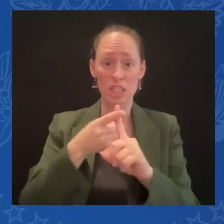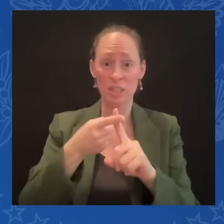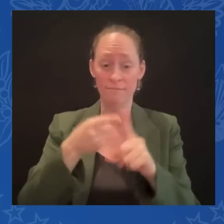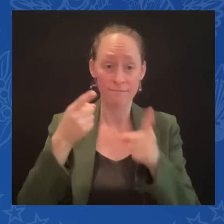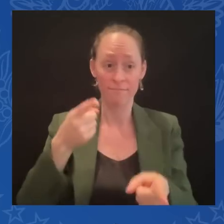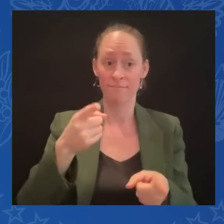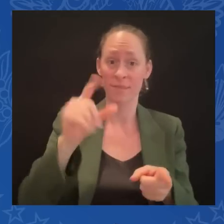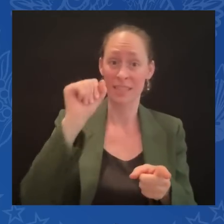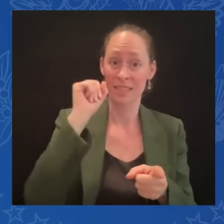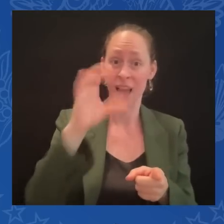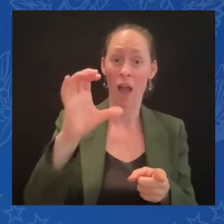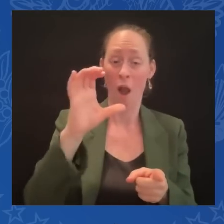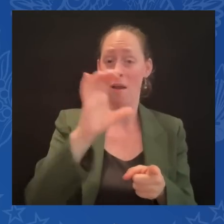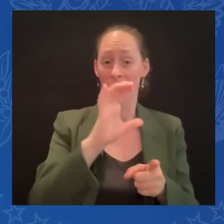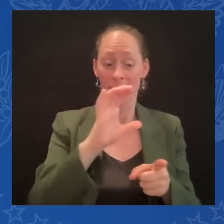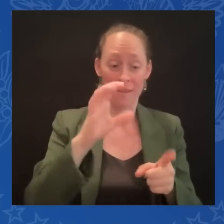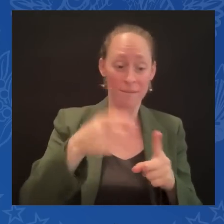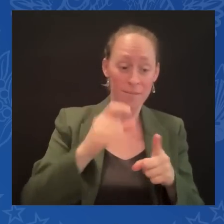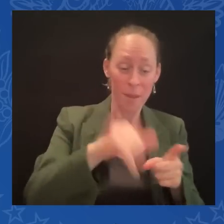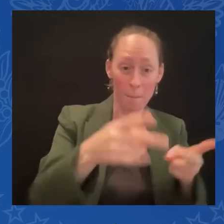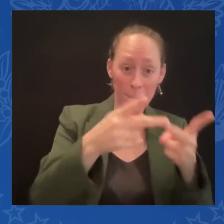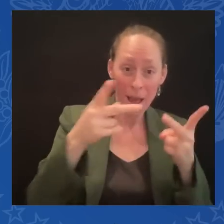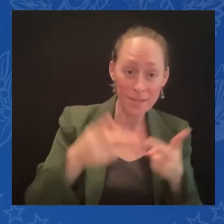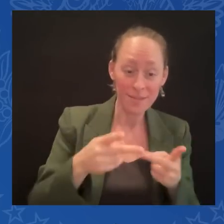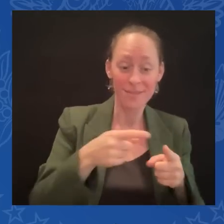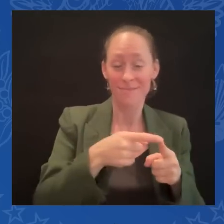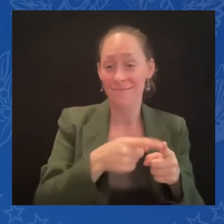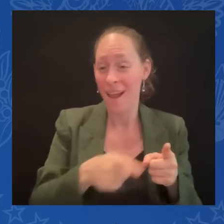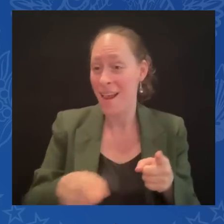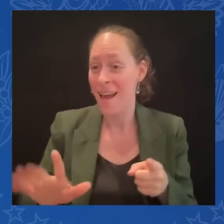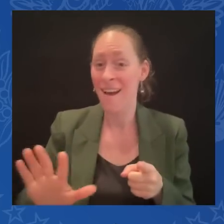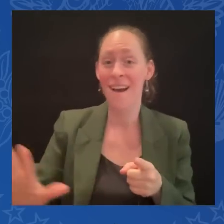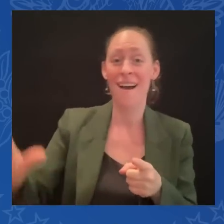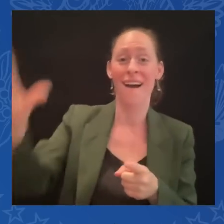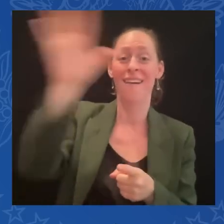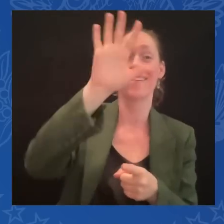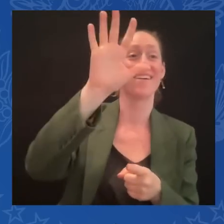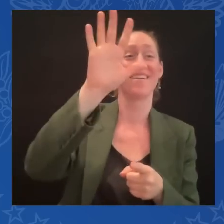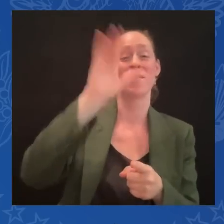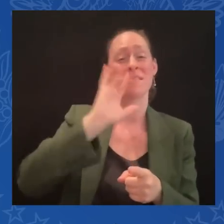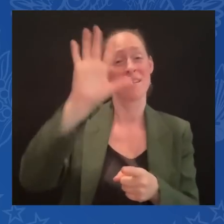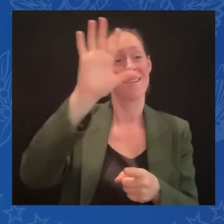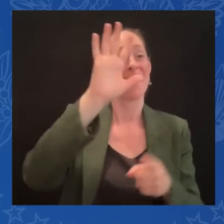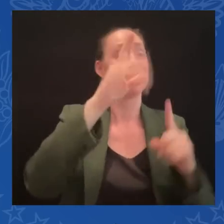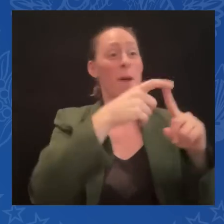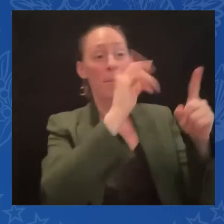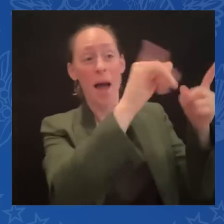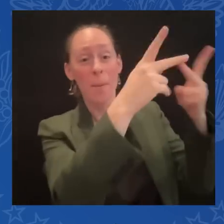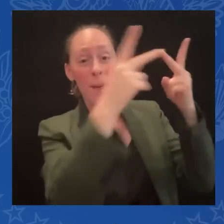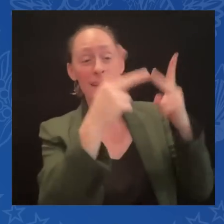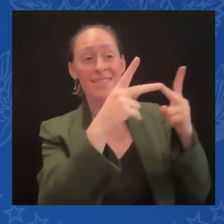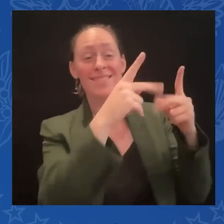From Marlboro County in the Sandhills to Berkeley and Colington counties in the Lowcountry.